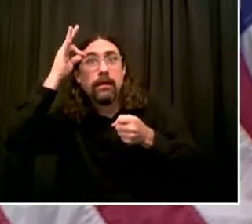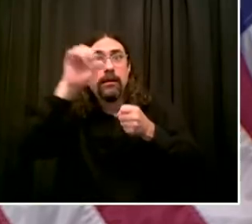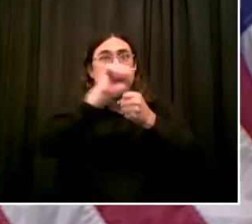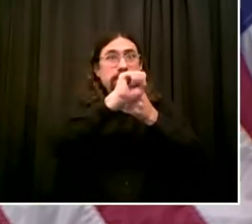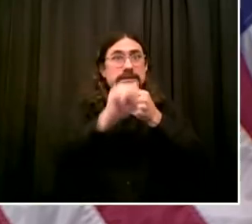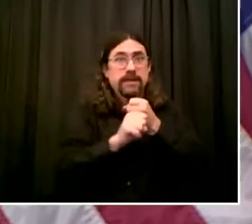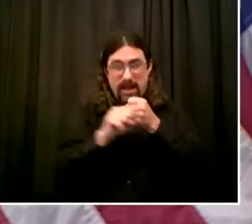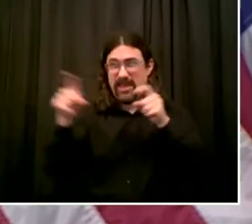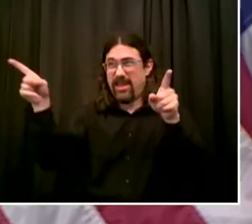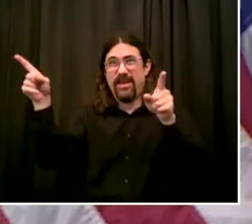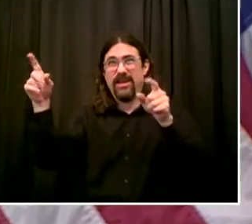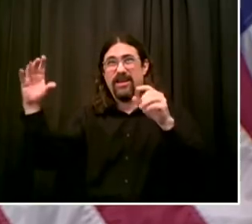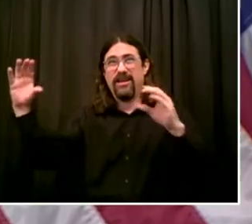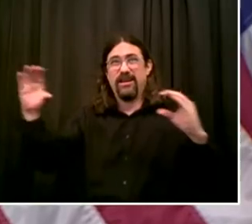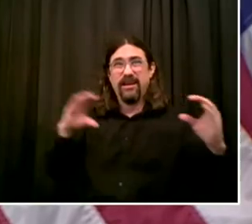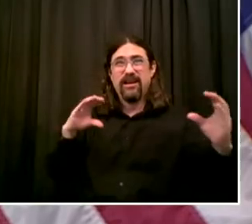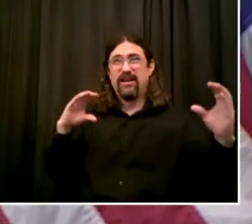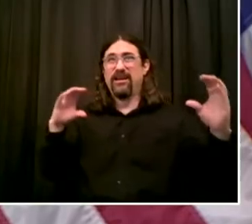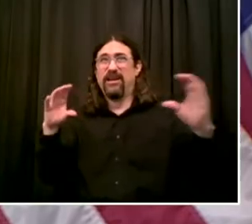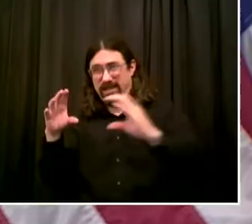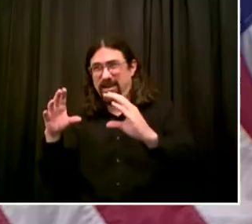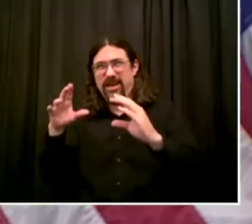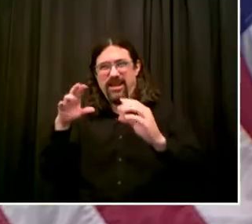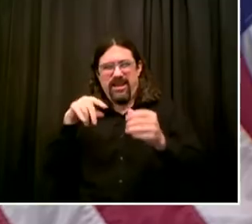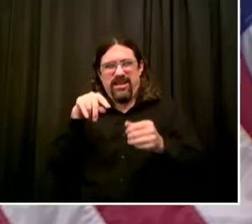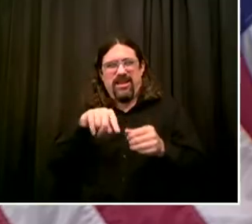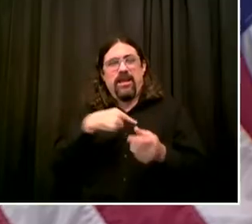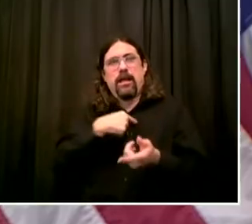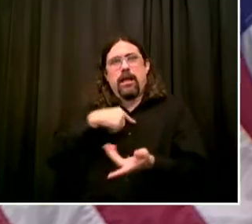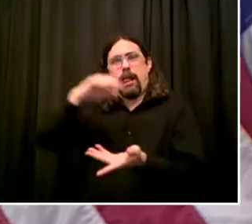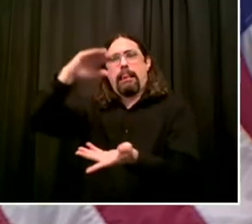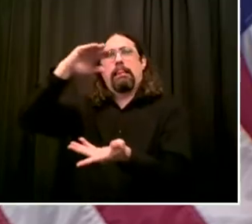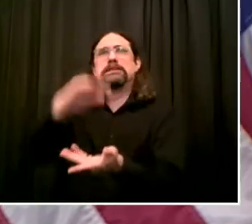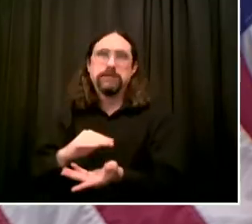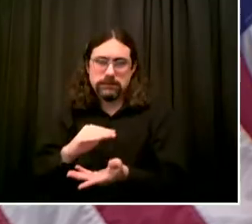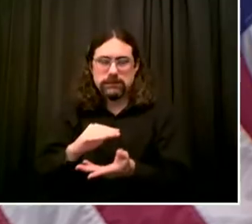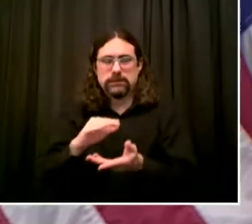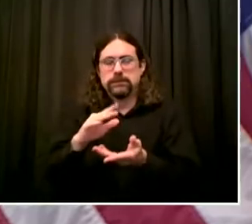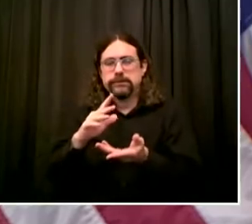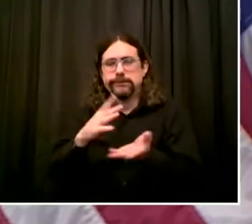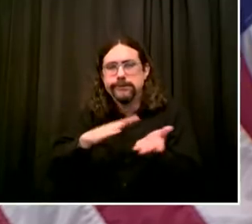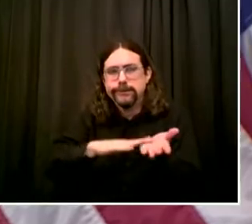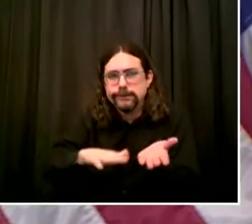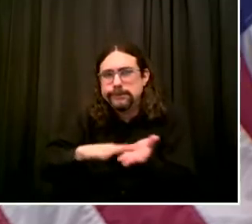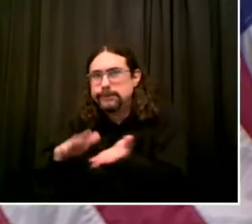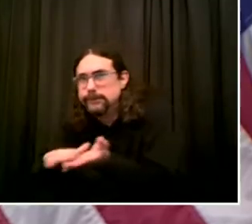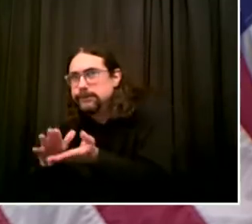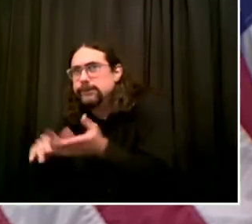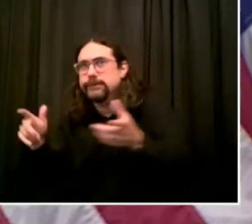HOW WE CHANGE POLICING AND HOW WE FOCUS MORE ON YOUNG PEOPLE AND THE NEEDS OF THE COMNIMUTY AND HOW WE ADDRESS DISPARITIES